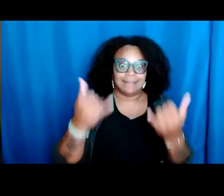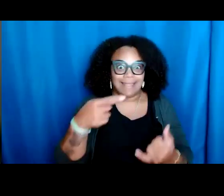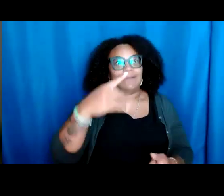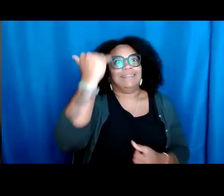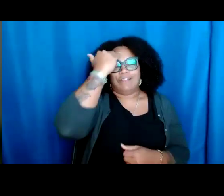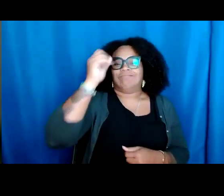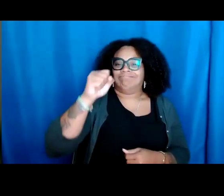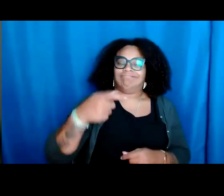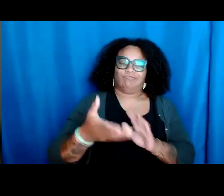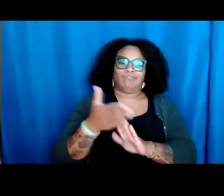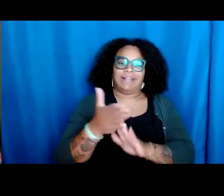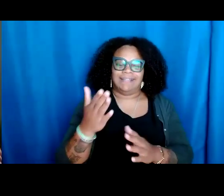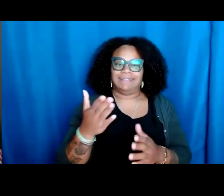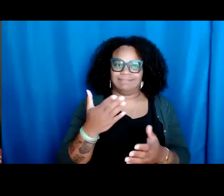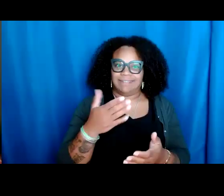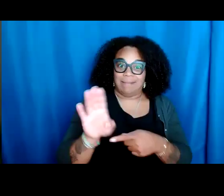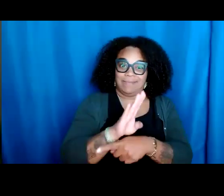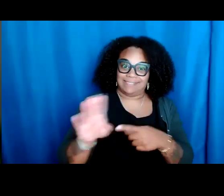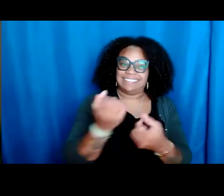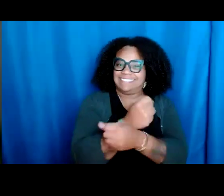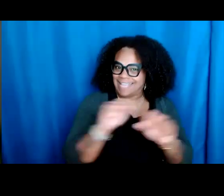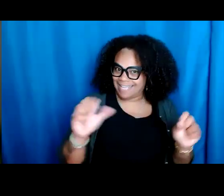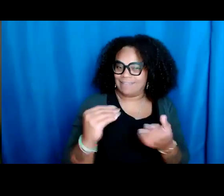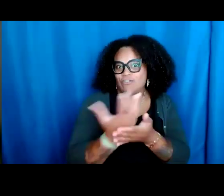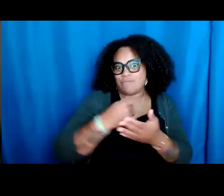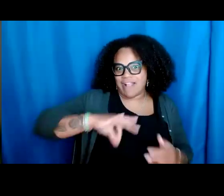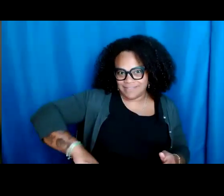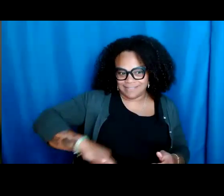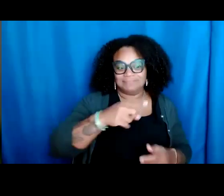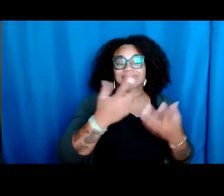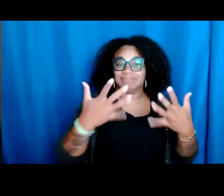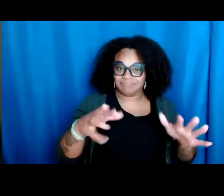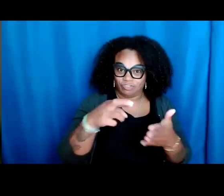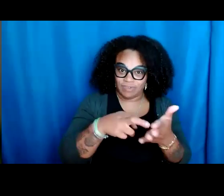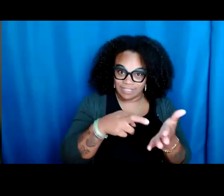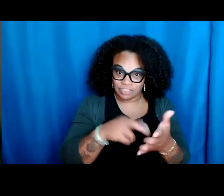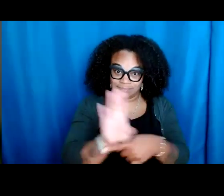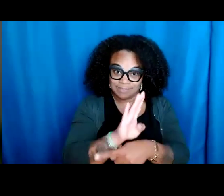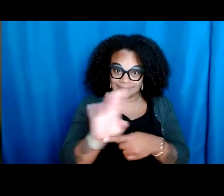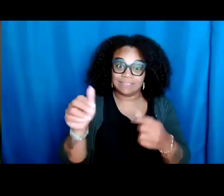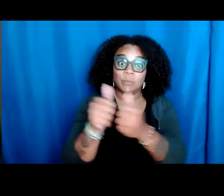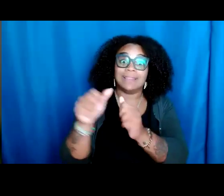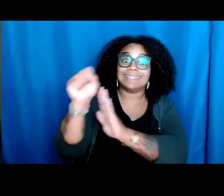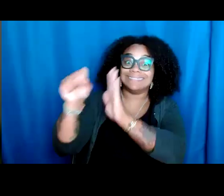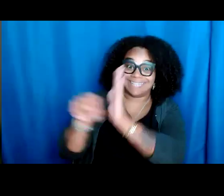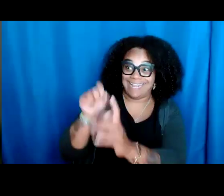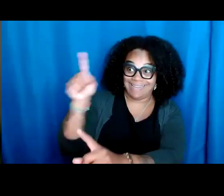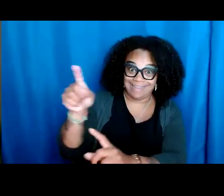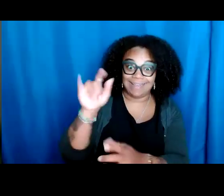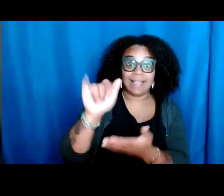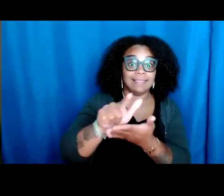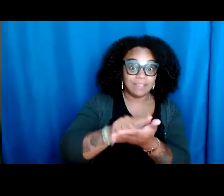profitable and safe business. So, Joe registered his business with the state. That gives him